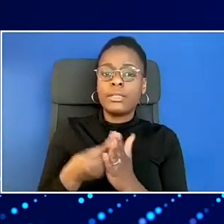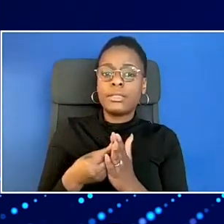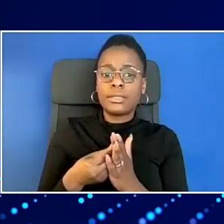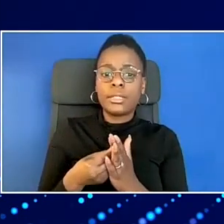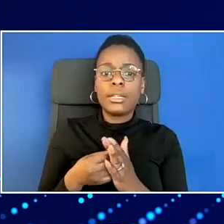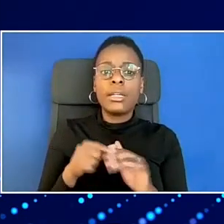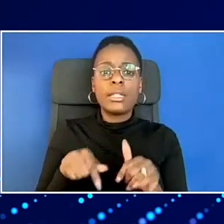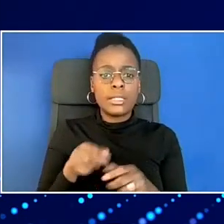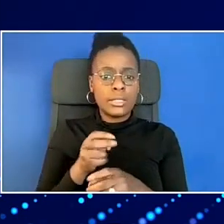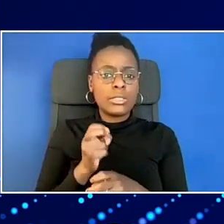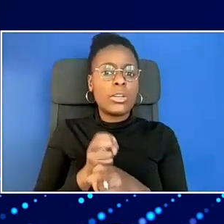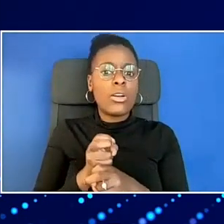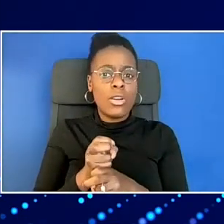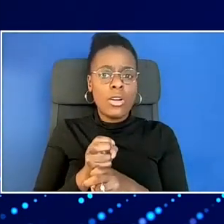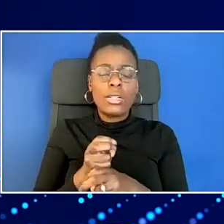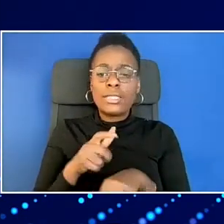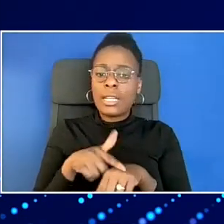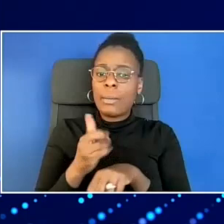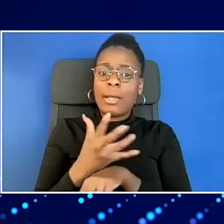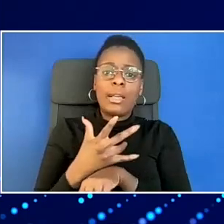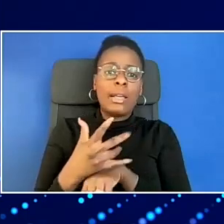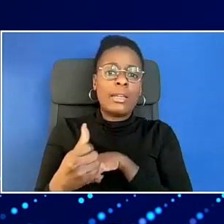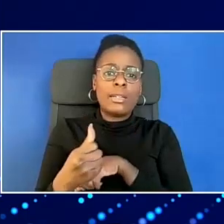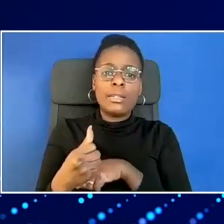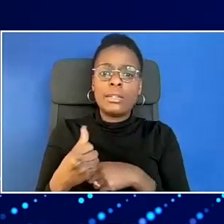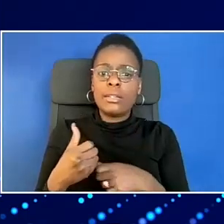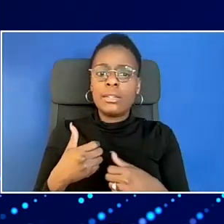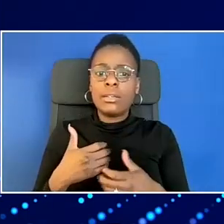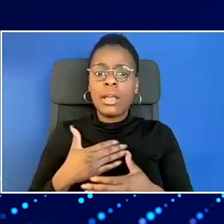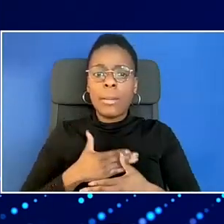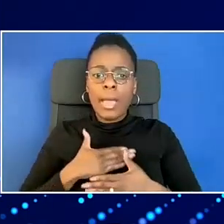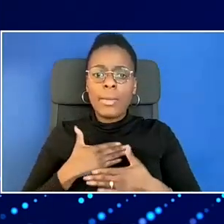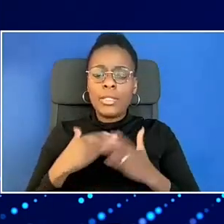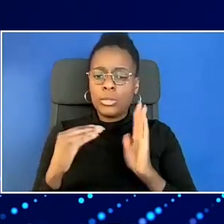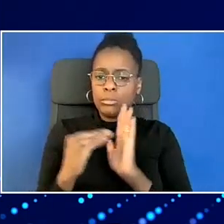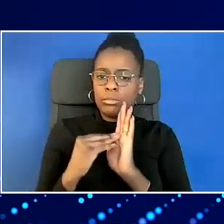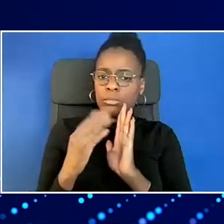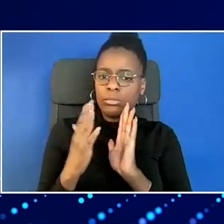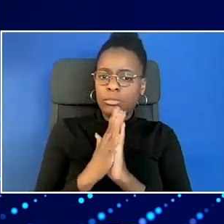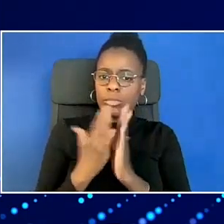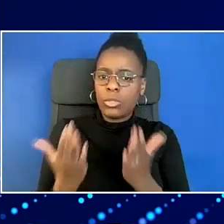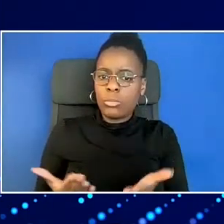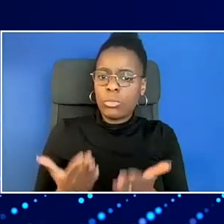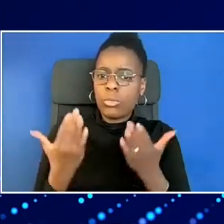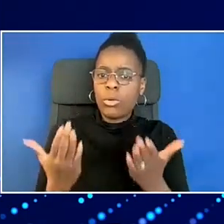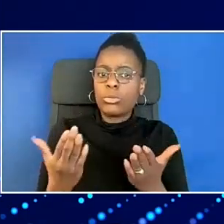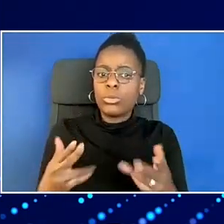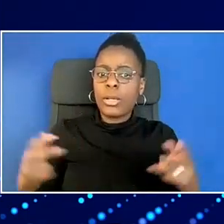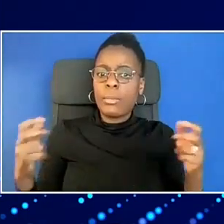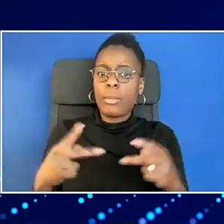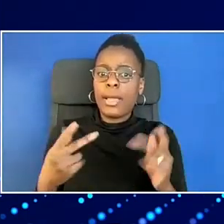yesterday, like we're running out of time and I'm happy to put something in writing as a proposal and come back again. I don't know if we're extending the state